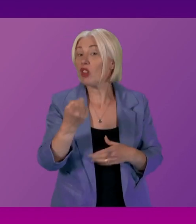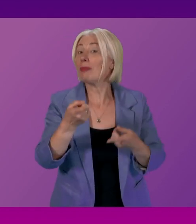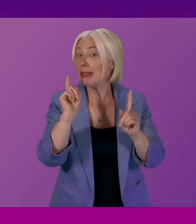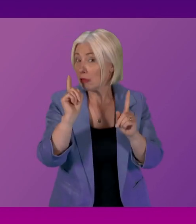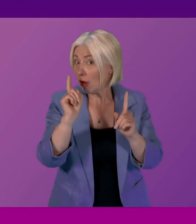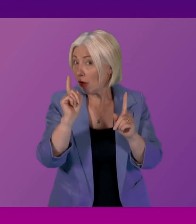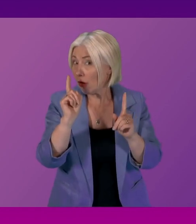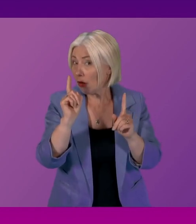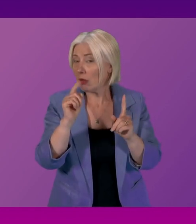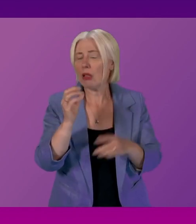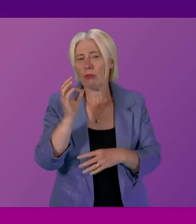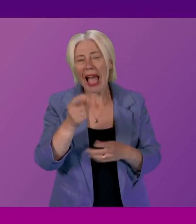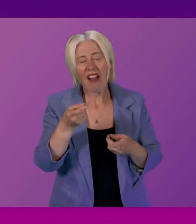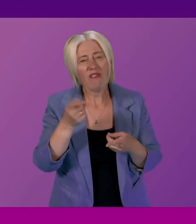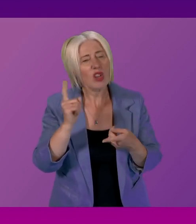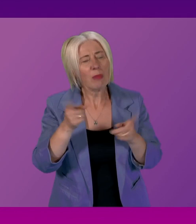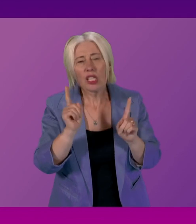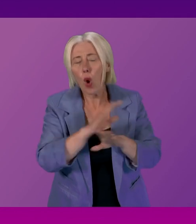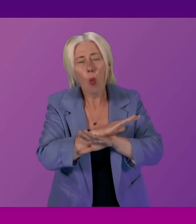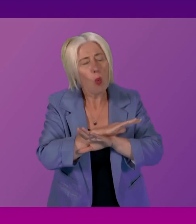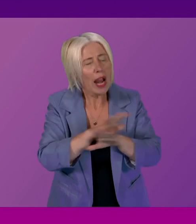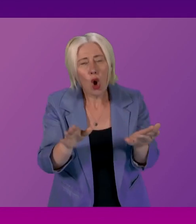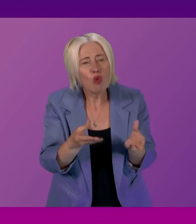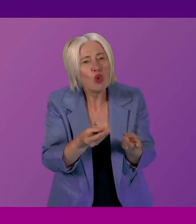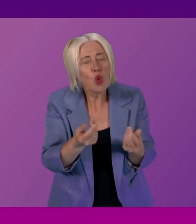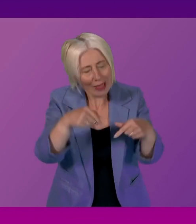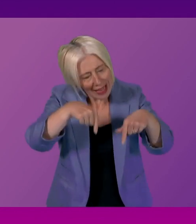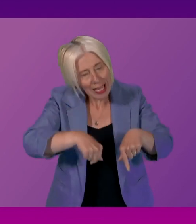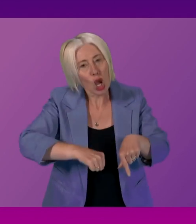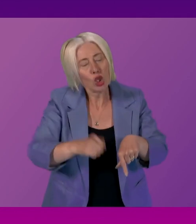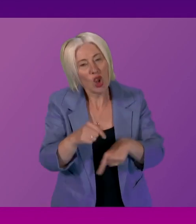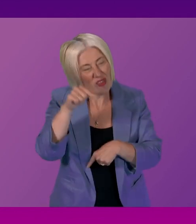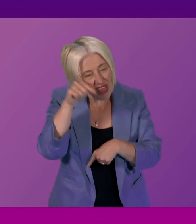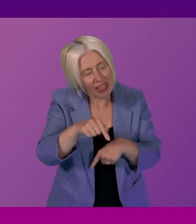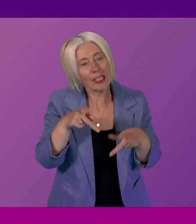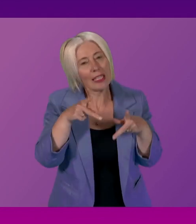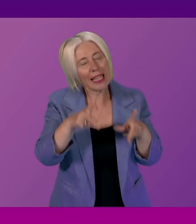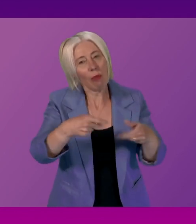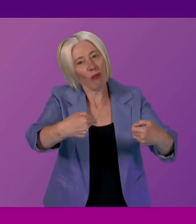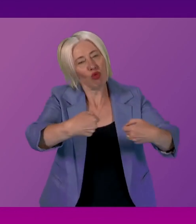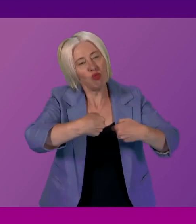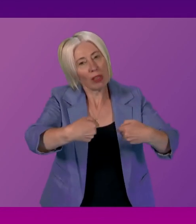Minister why the resources are not in place in Scotland for the treatment that she had